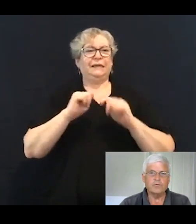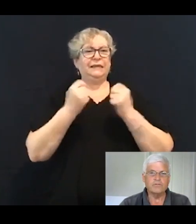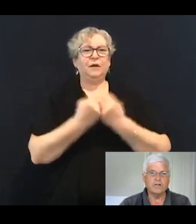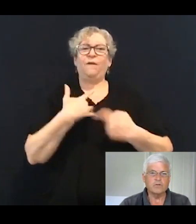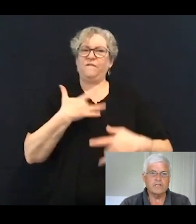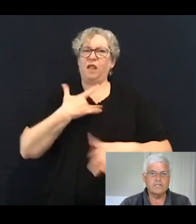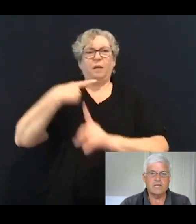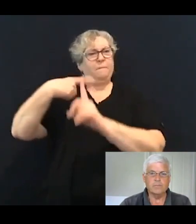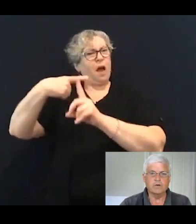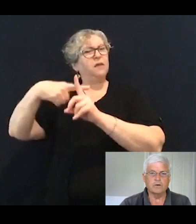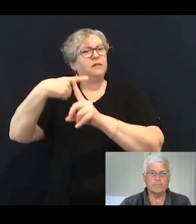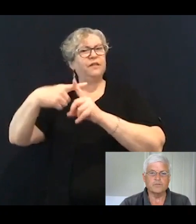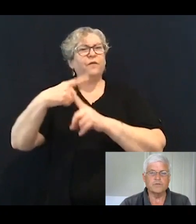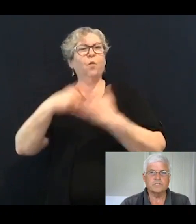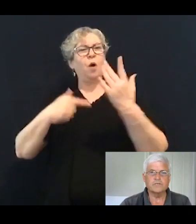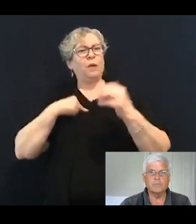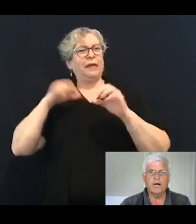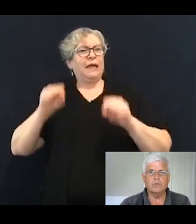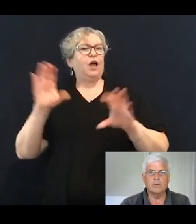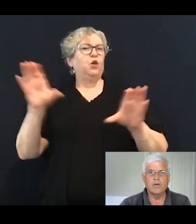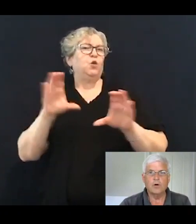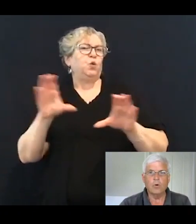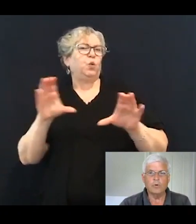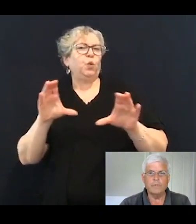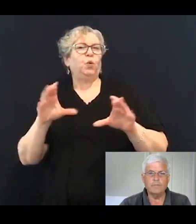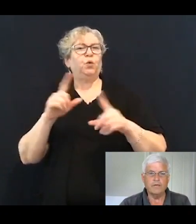and are optimistic about what we may be able to do